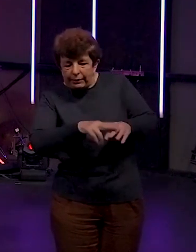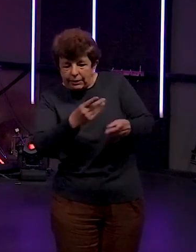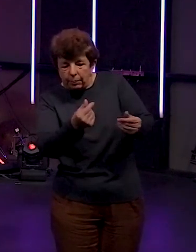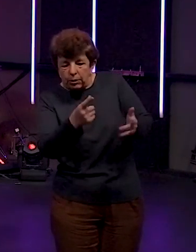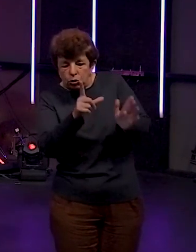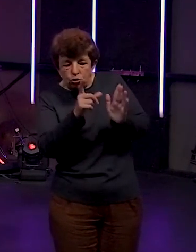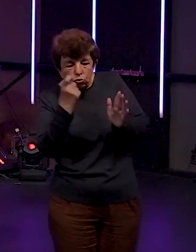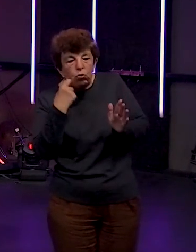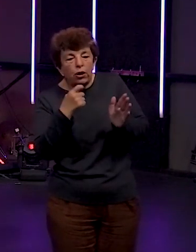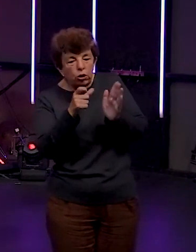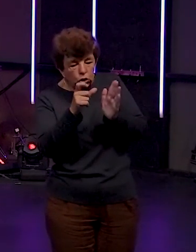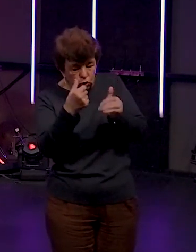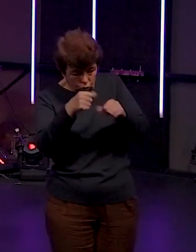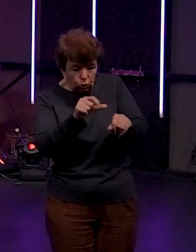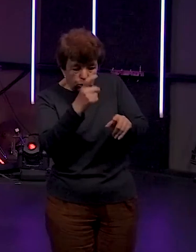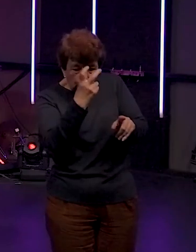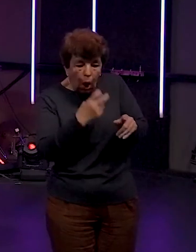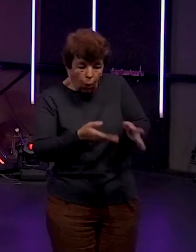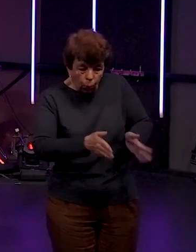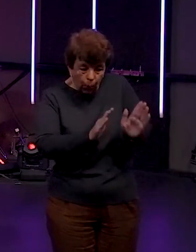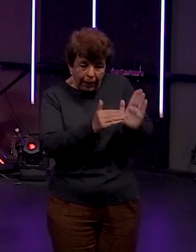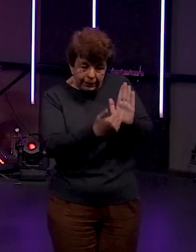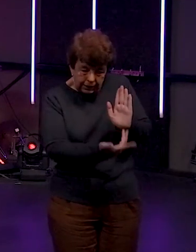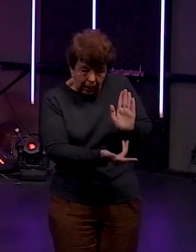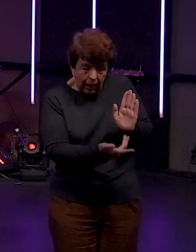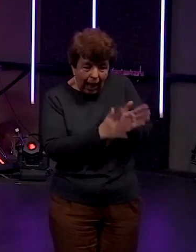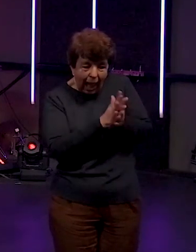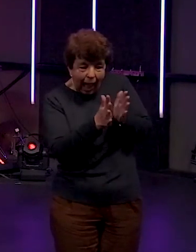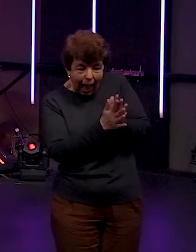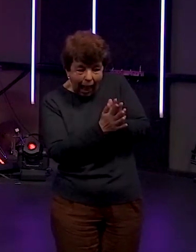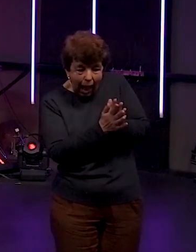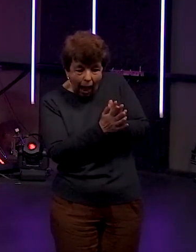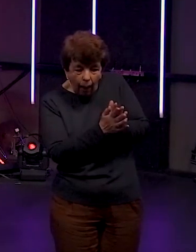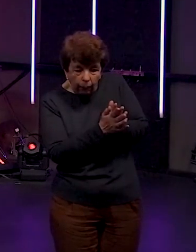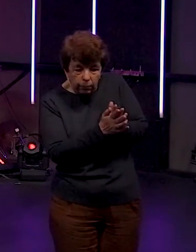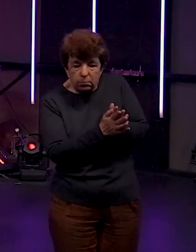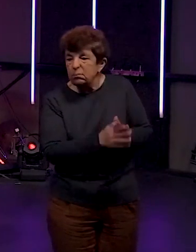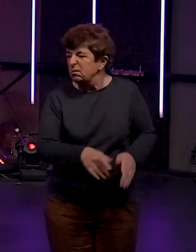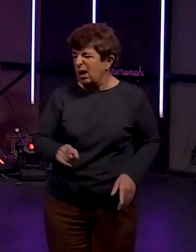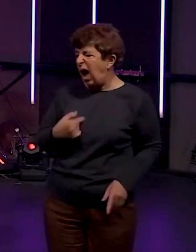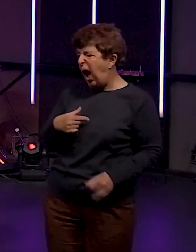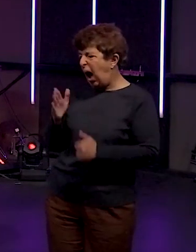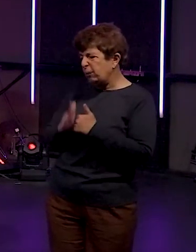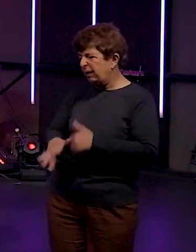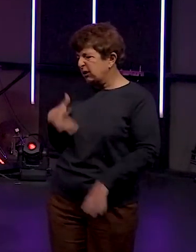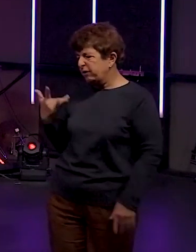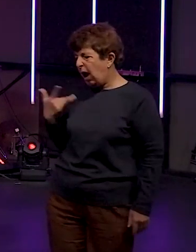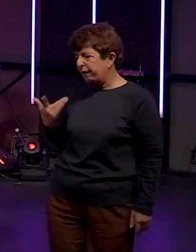those old methods today how would it go? They'd never survive. It would never be